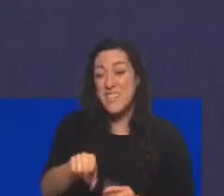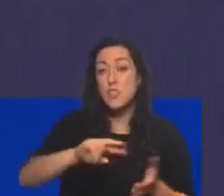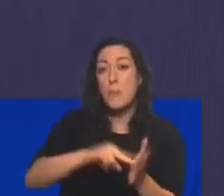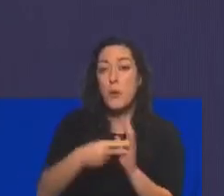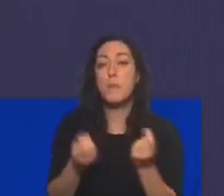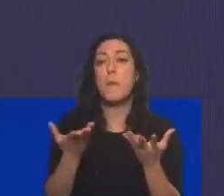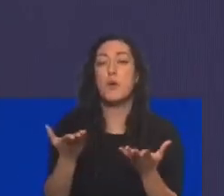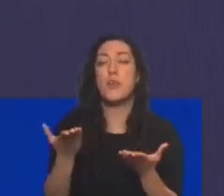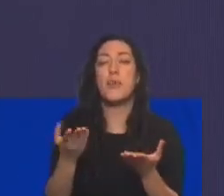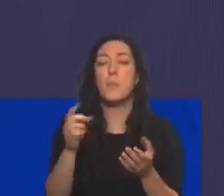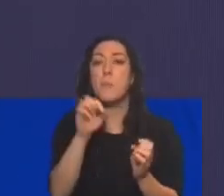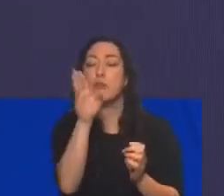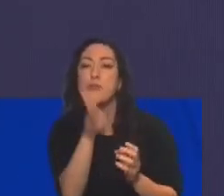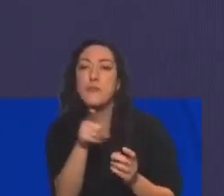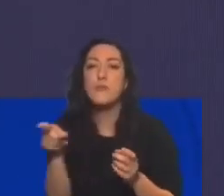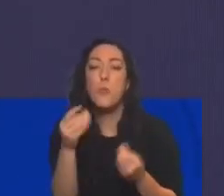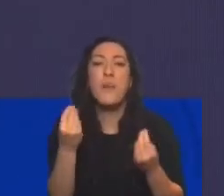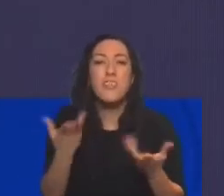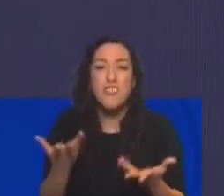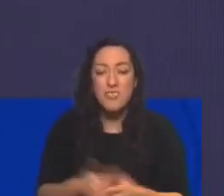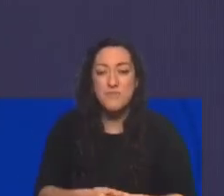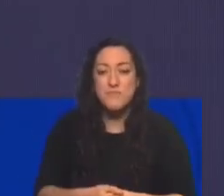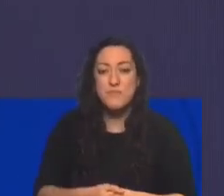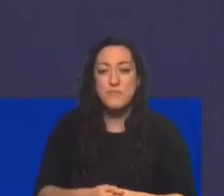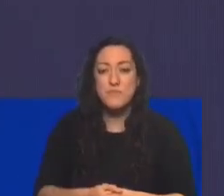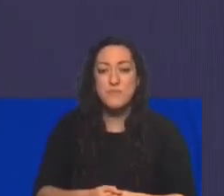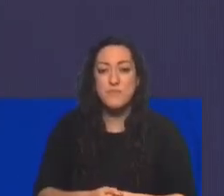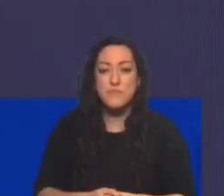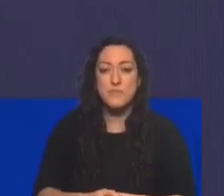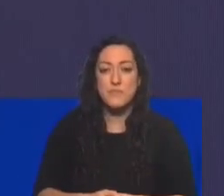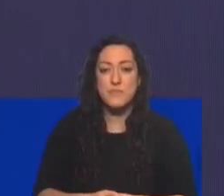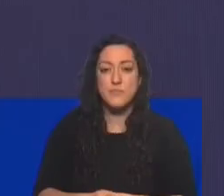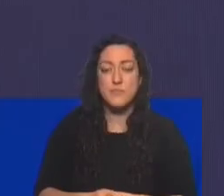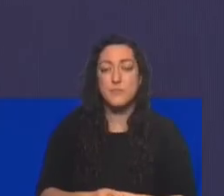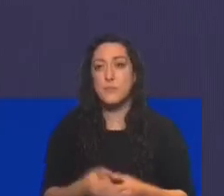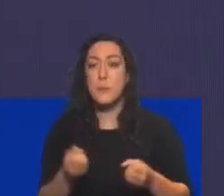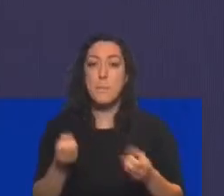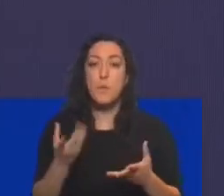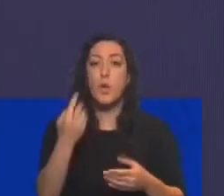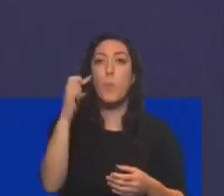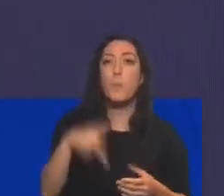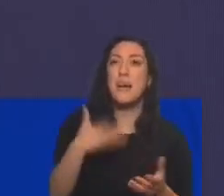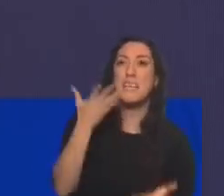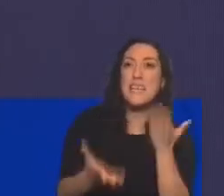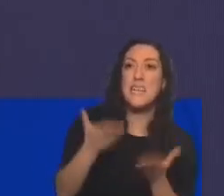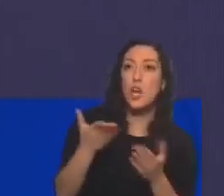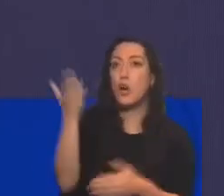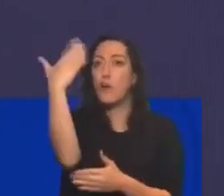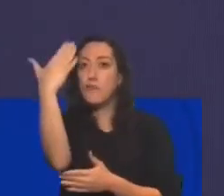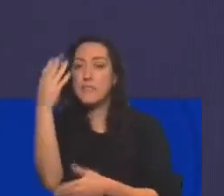because perhaps what I would do for a kilo of bread at the conference is useless.